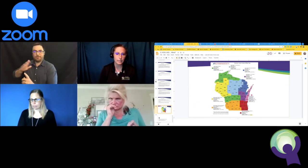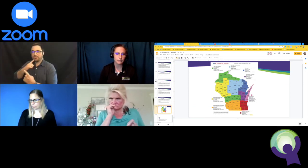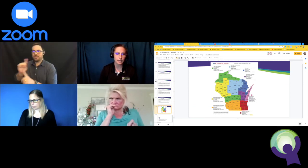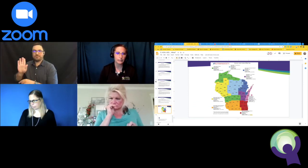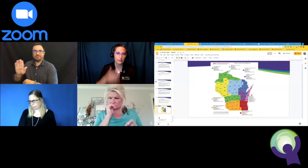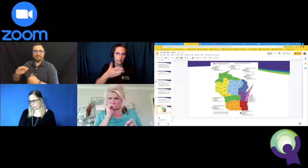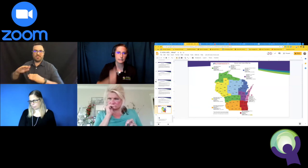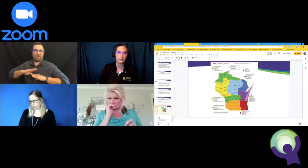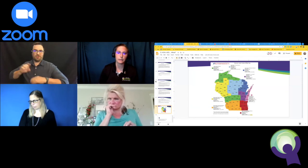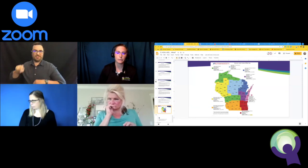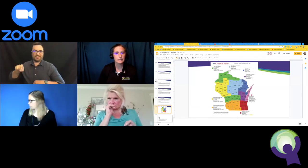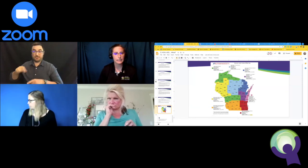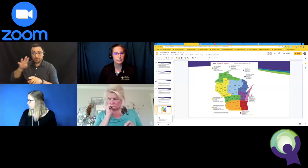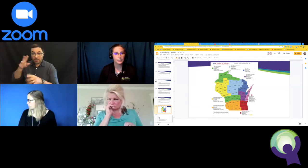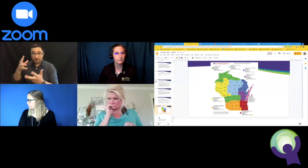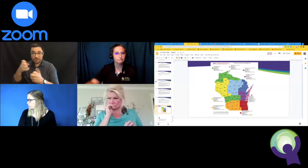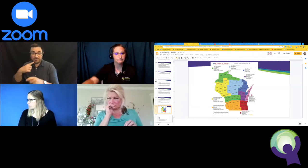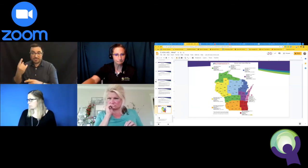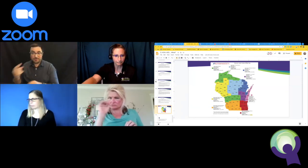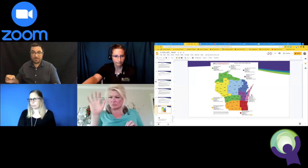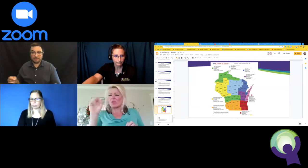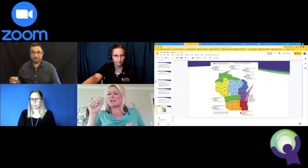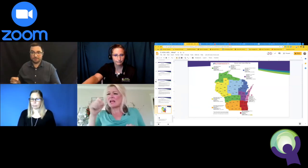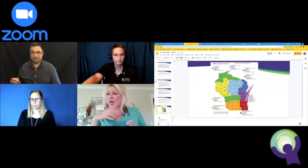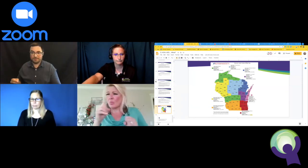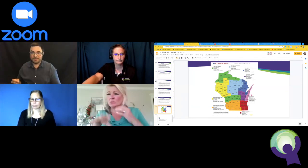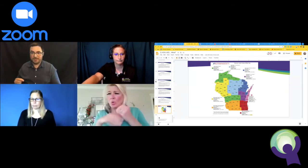being met and it looks like Ronda wants to add something.